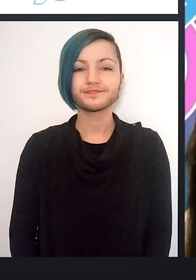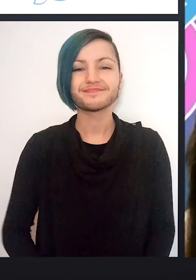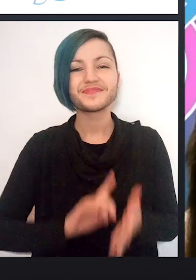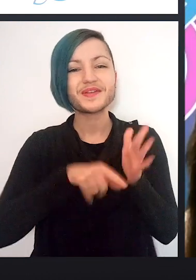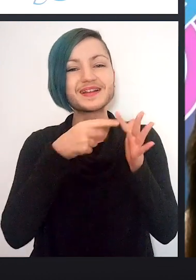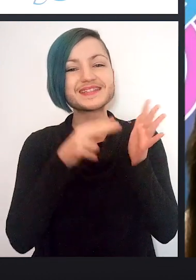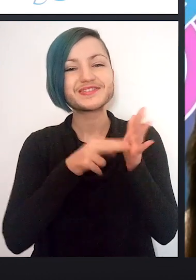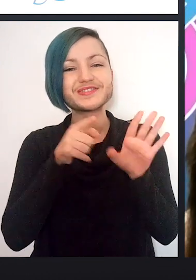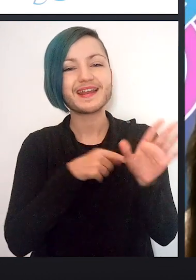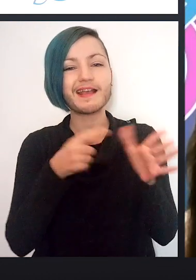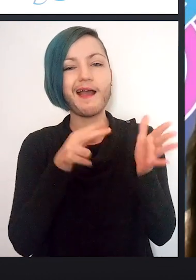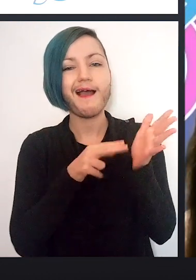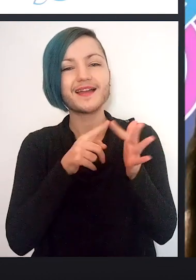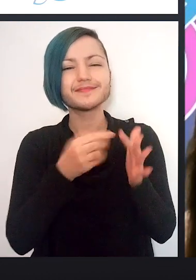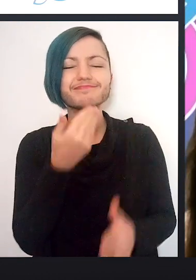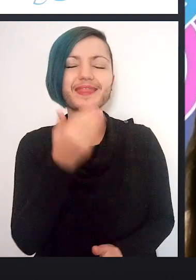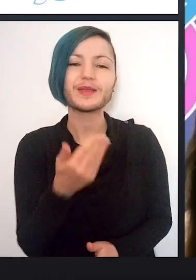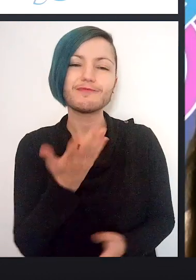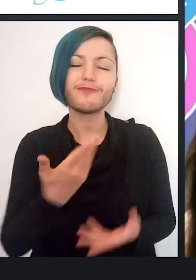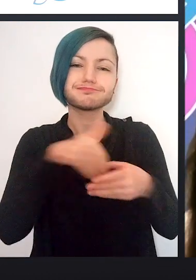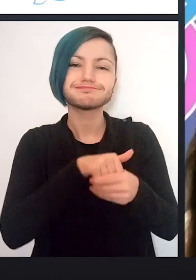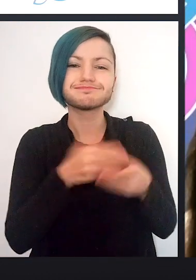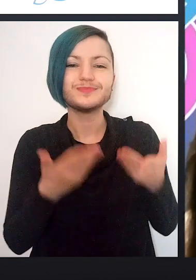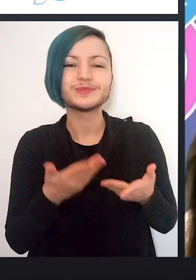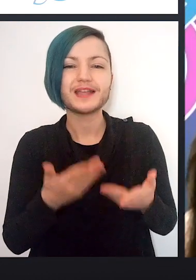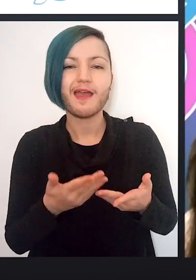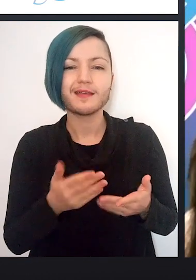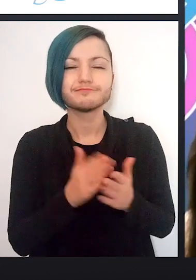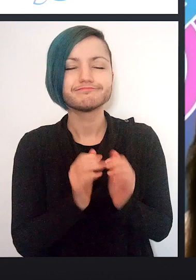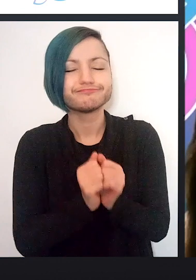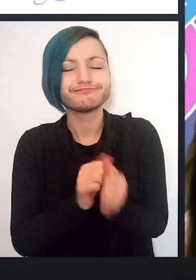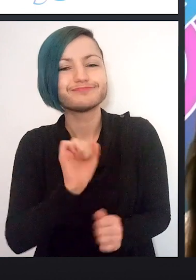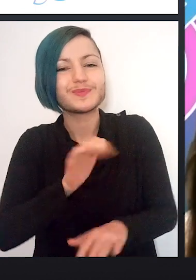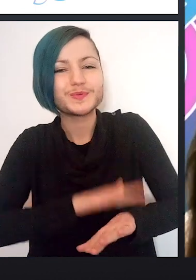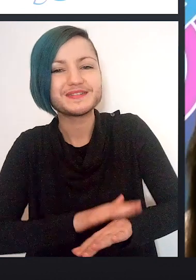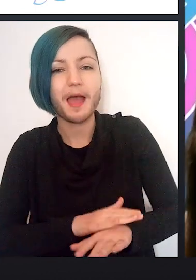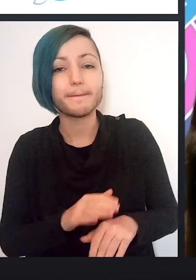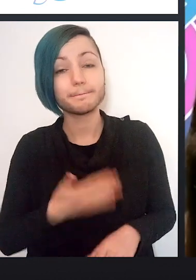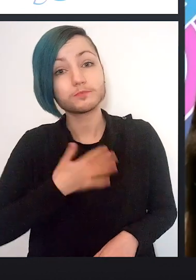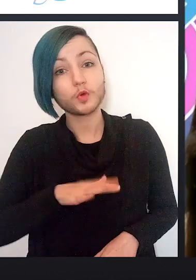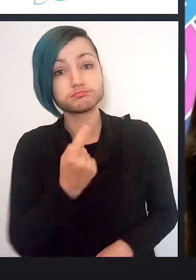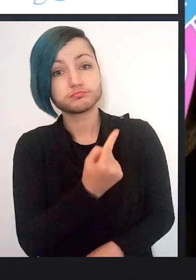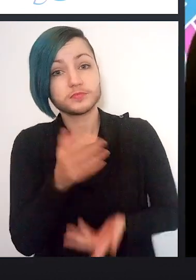Jenny Anne thanks for joining us today, it's really nice of you to take the time out. Would you like to introduce yourself?